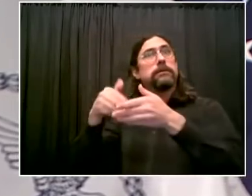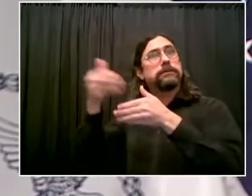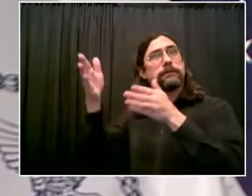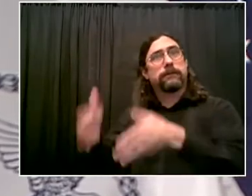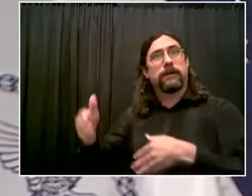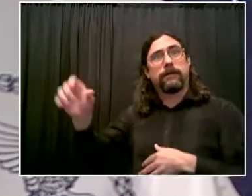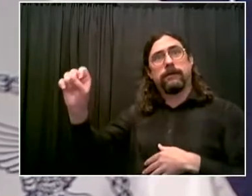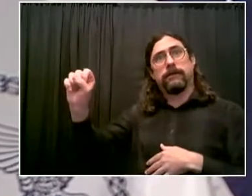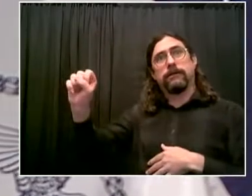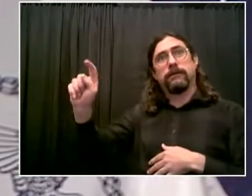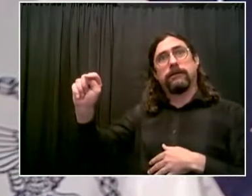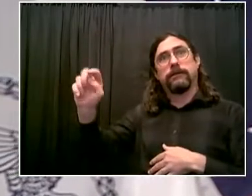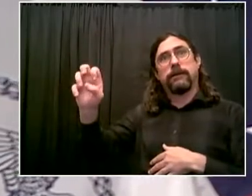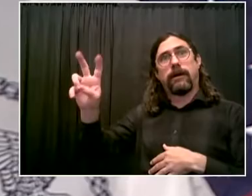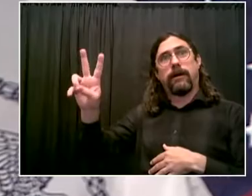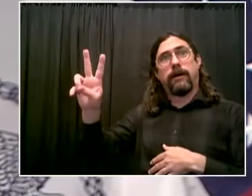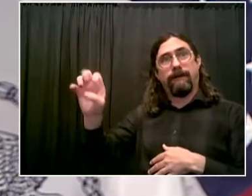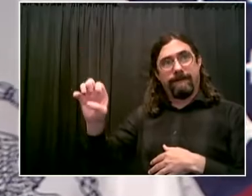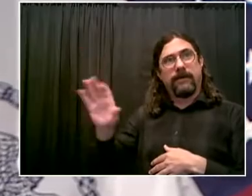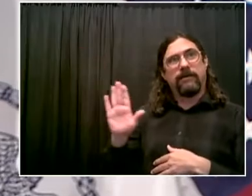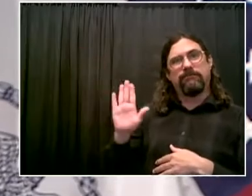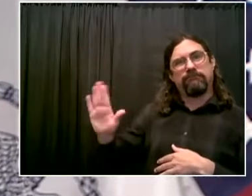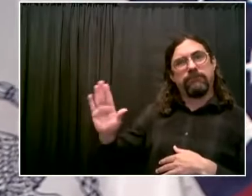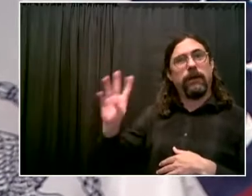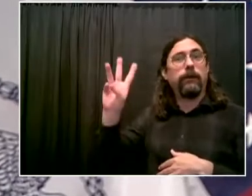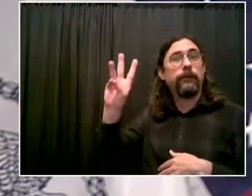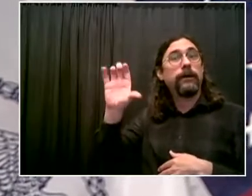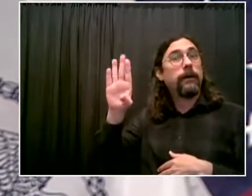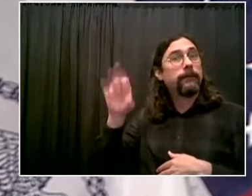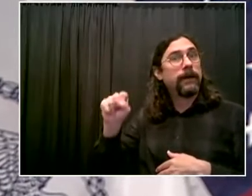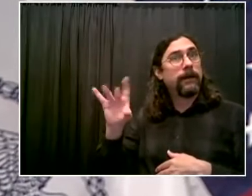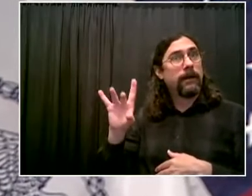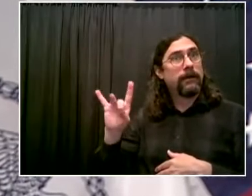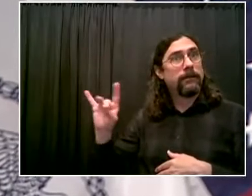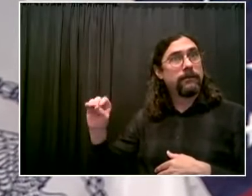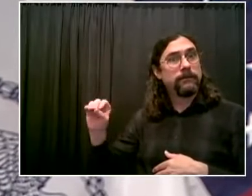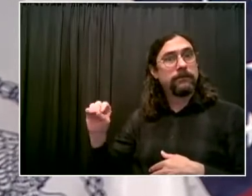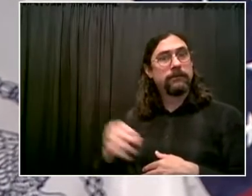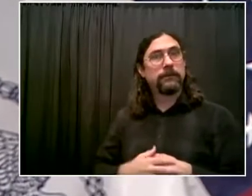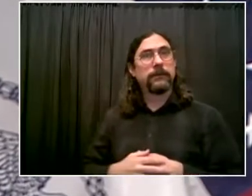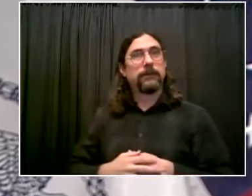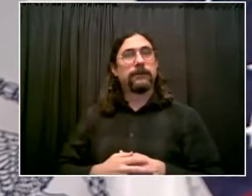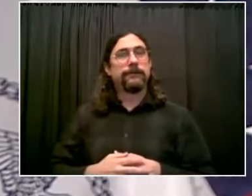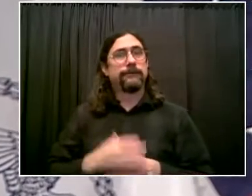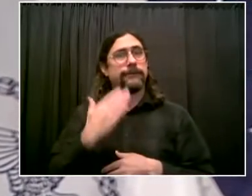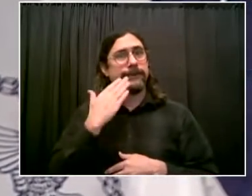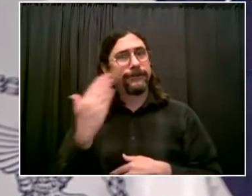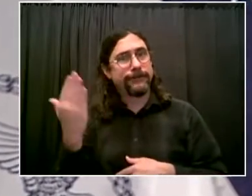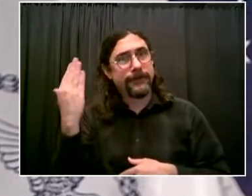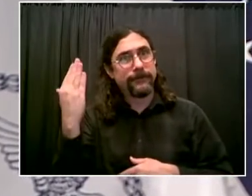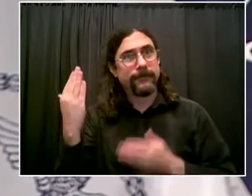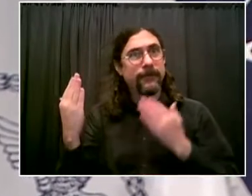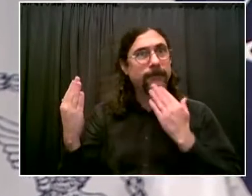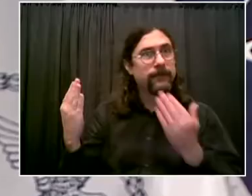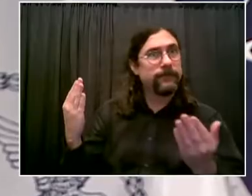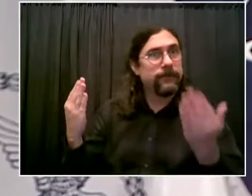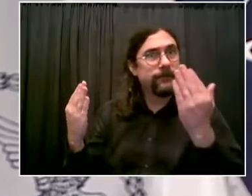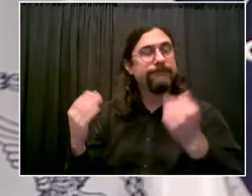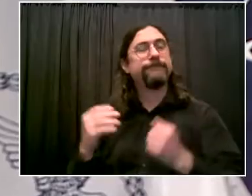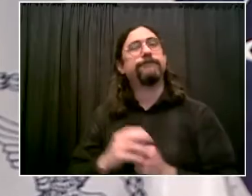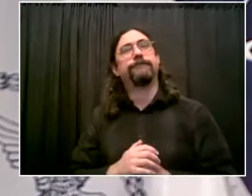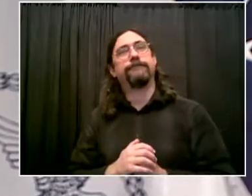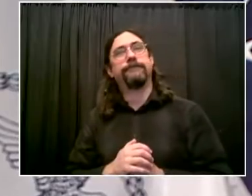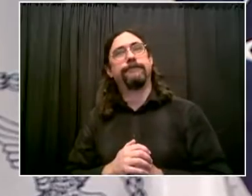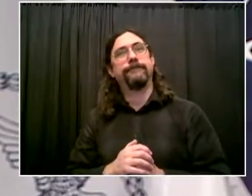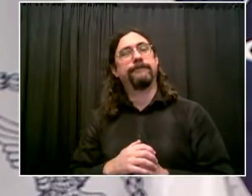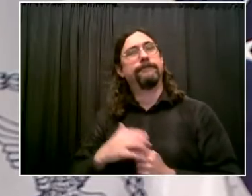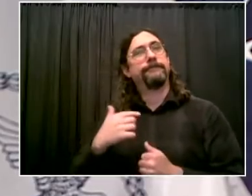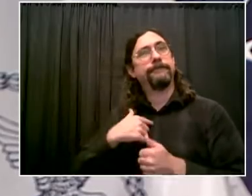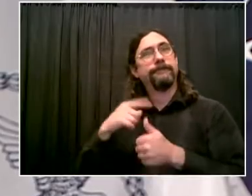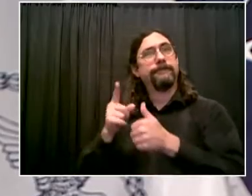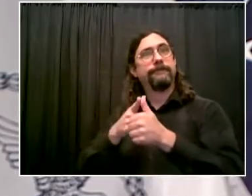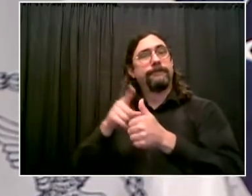STEVE BURNS FROM